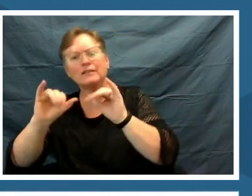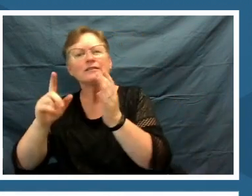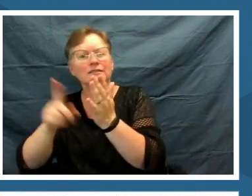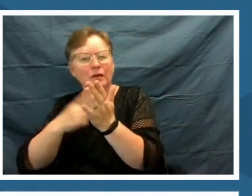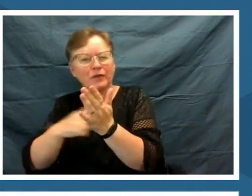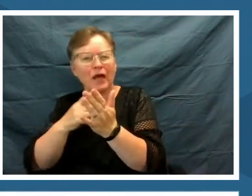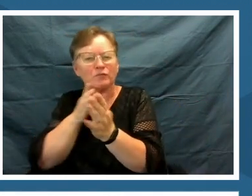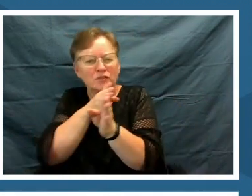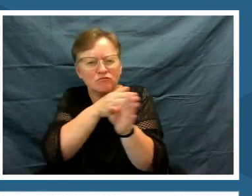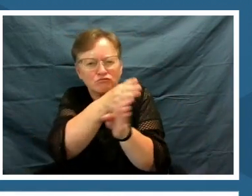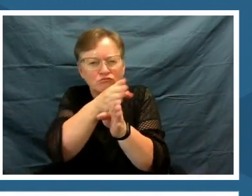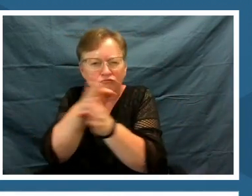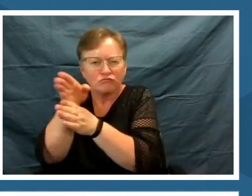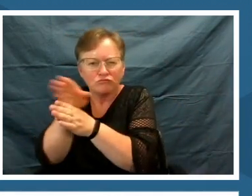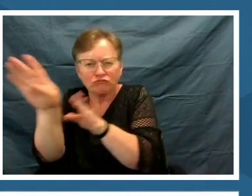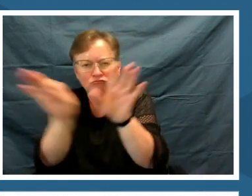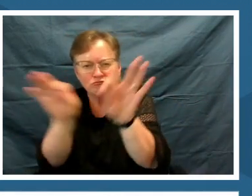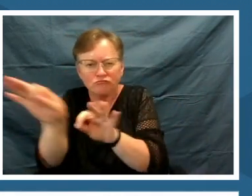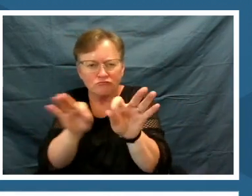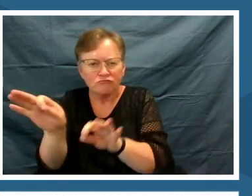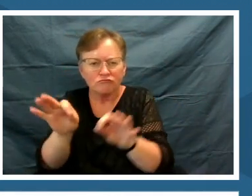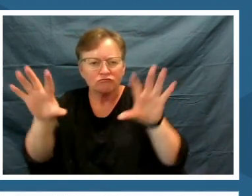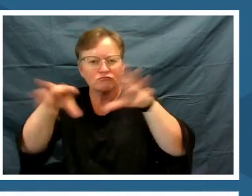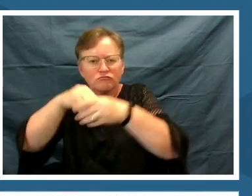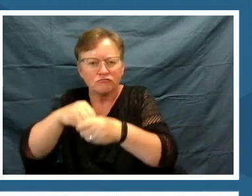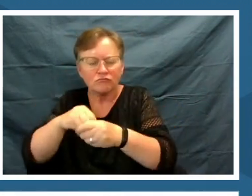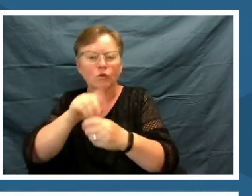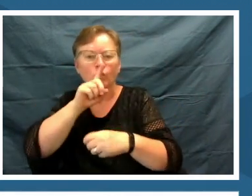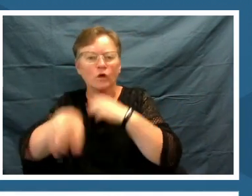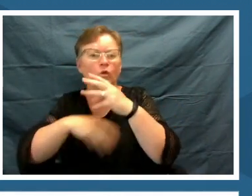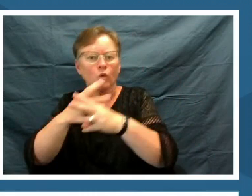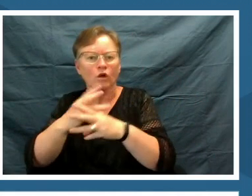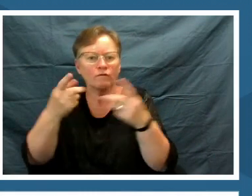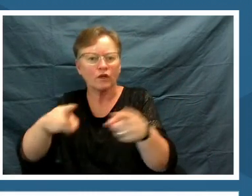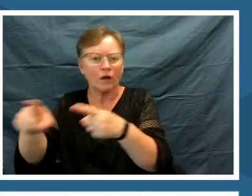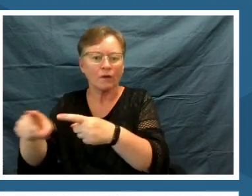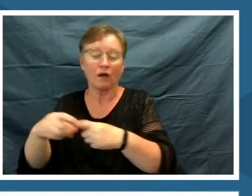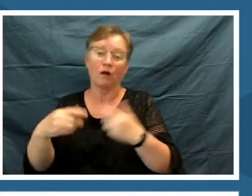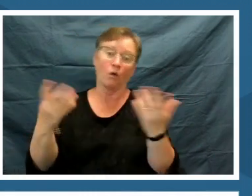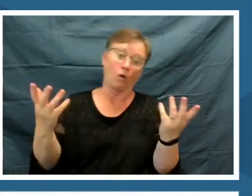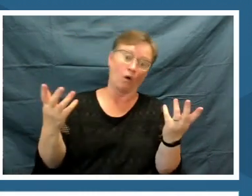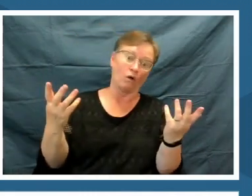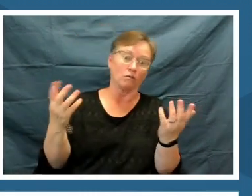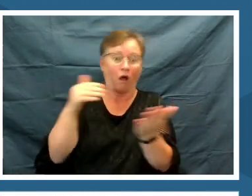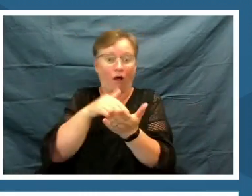world problems and phenomena or more